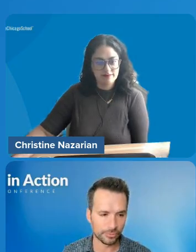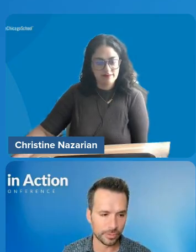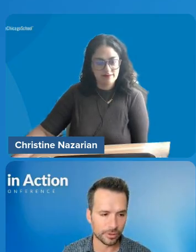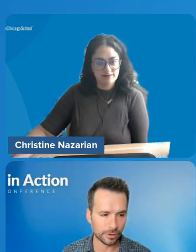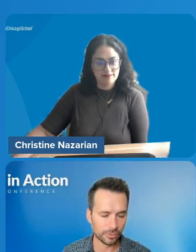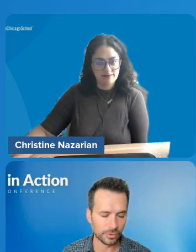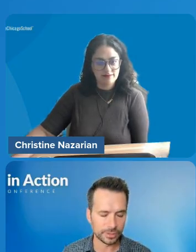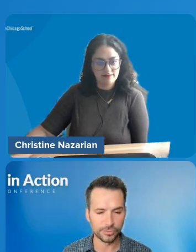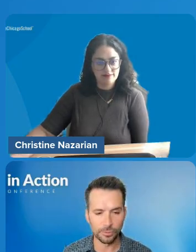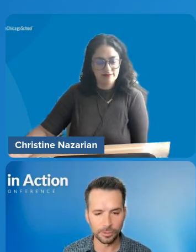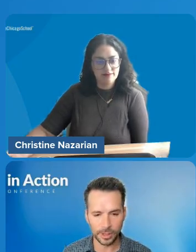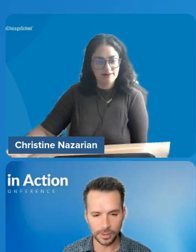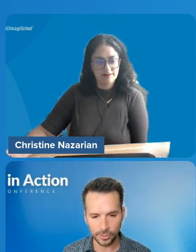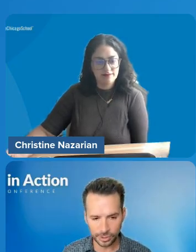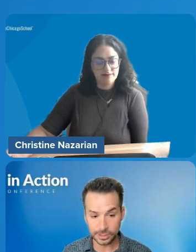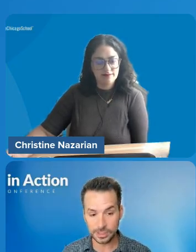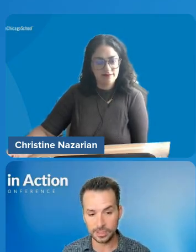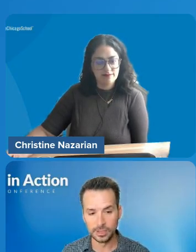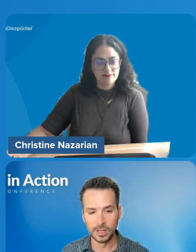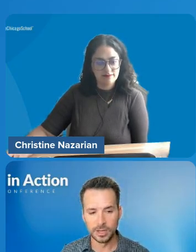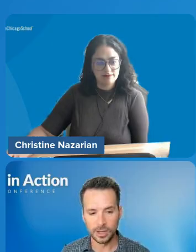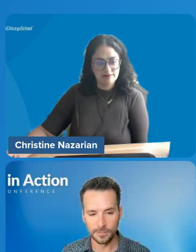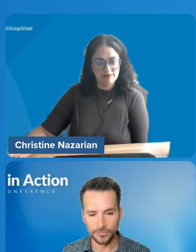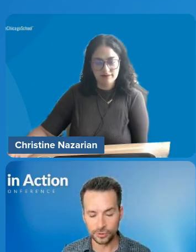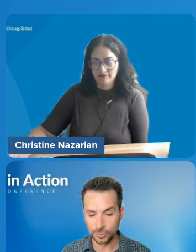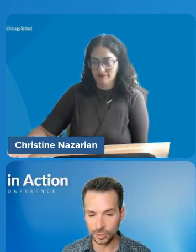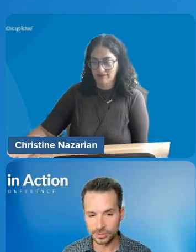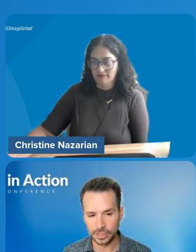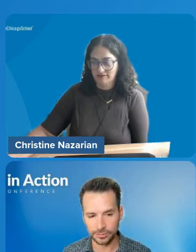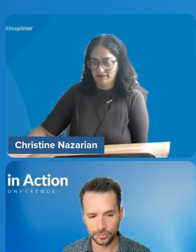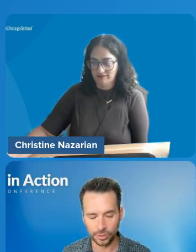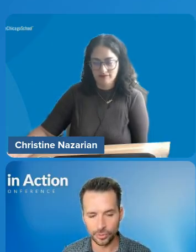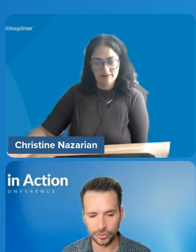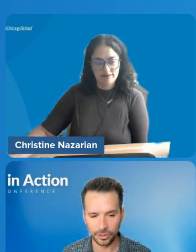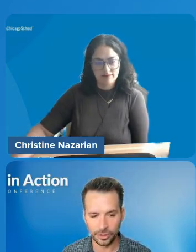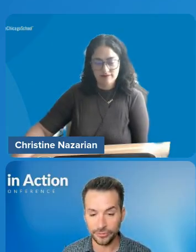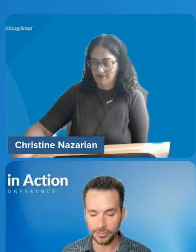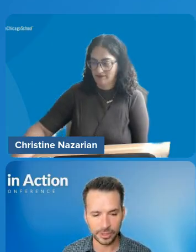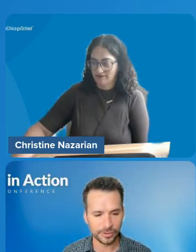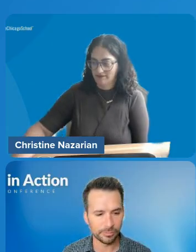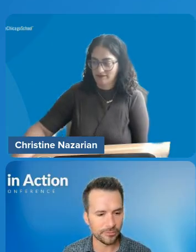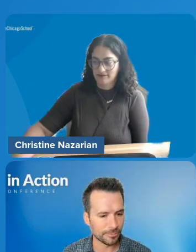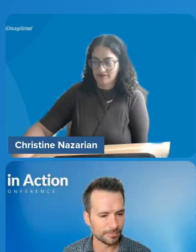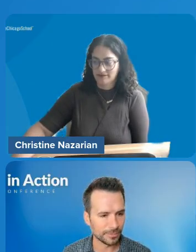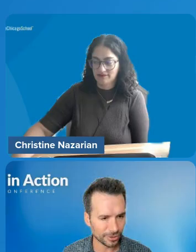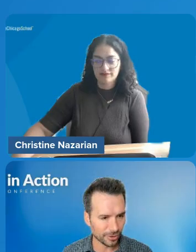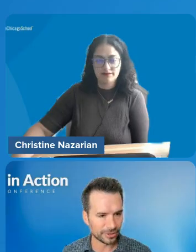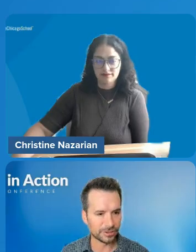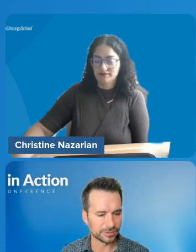some other ways of role-playing, but I want you to see first what it looks like to work with a family in this platform. Go ahead, Dr. Nazarian.